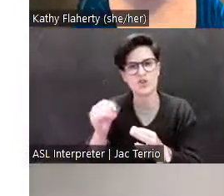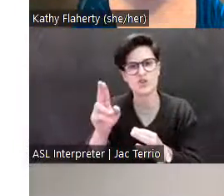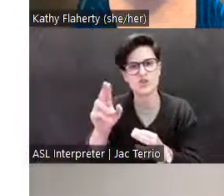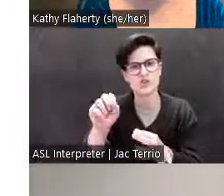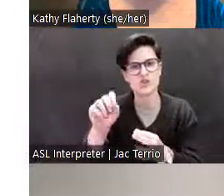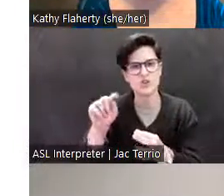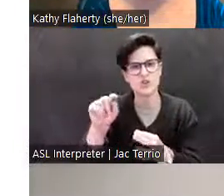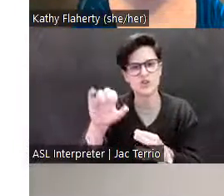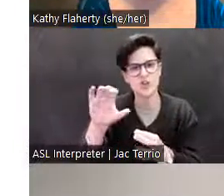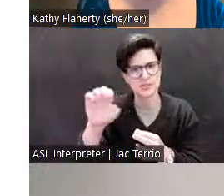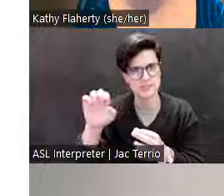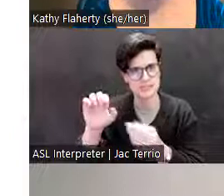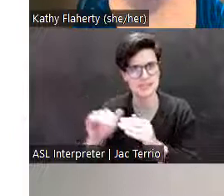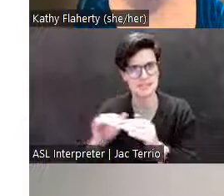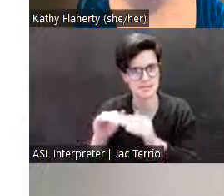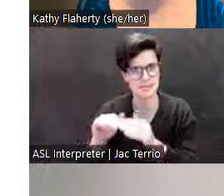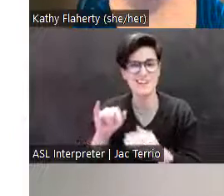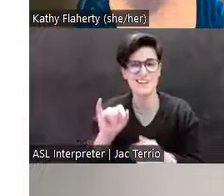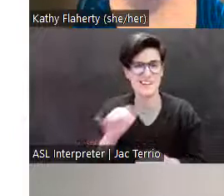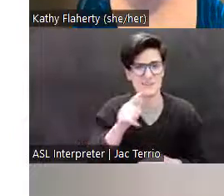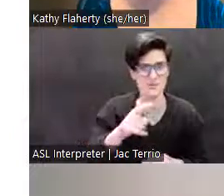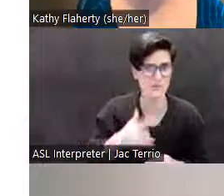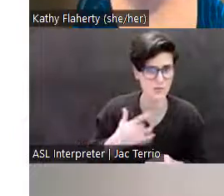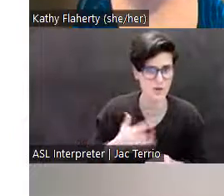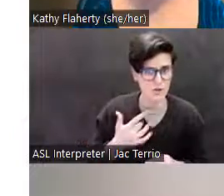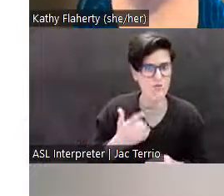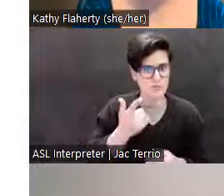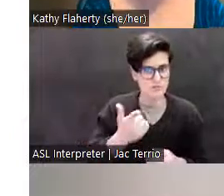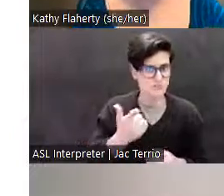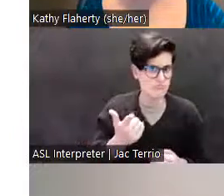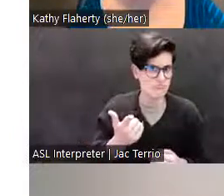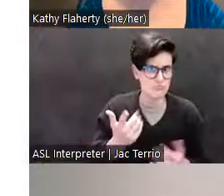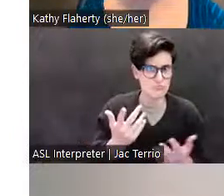be free from disability, discrimination, employment have been violated.